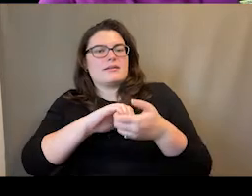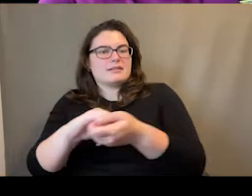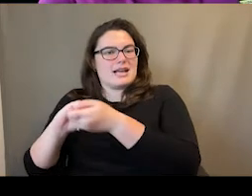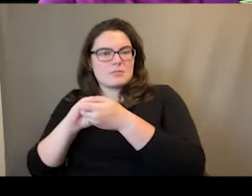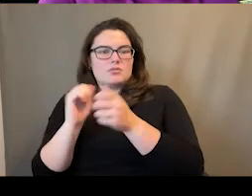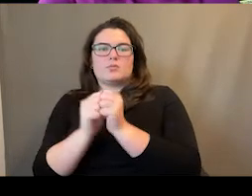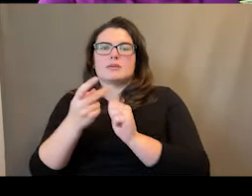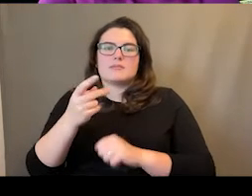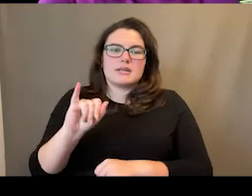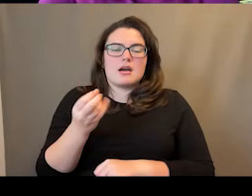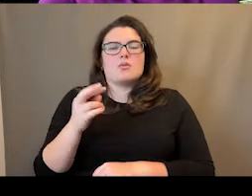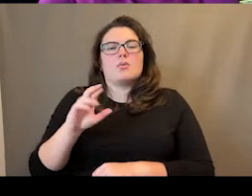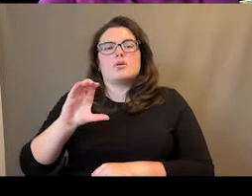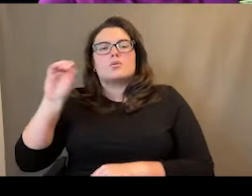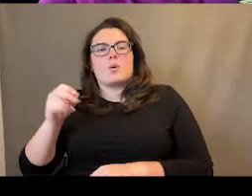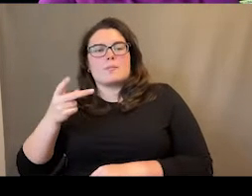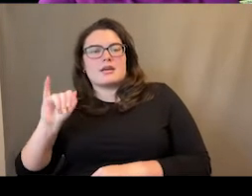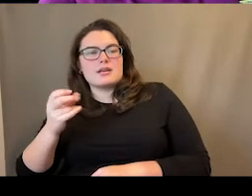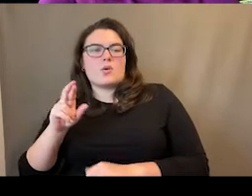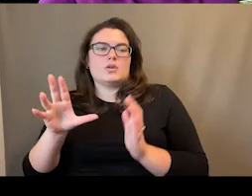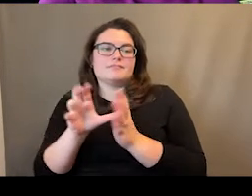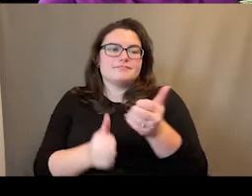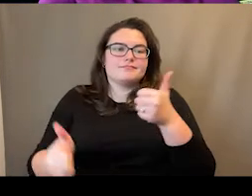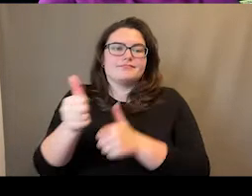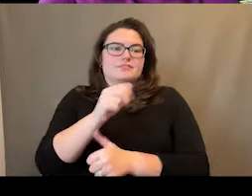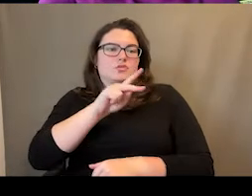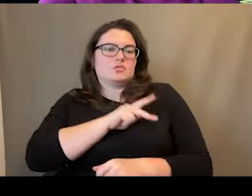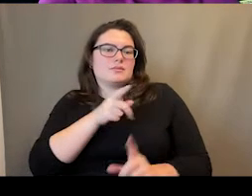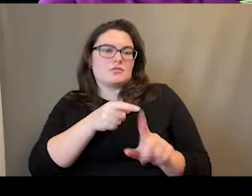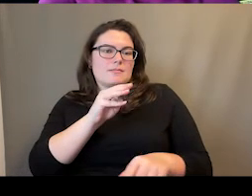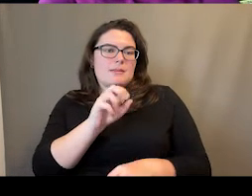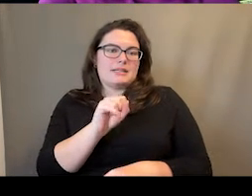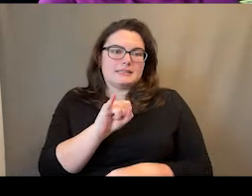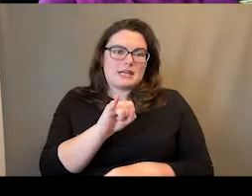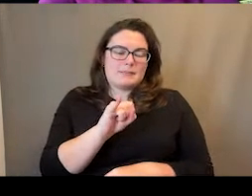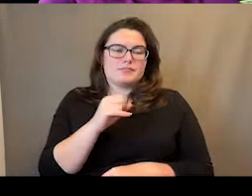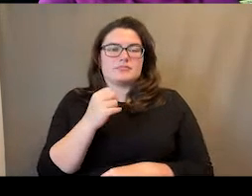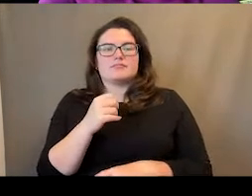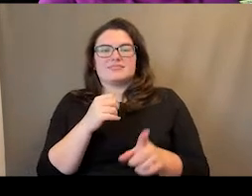PI's or co-PIs or senior personnel from MSIs. Because one of the primary goals of